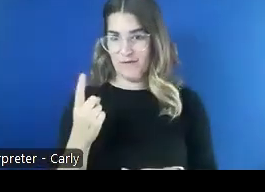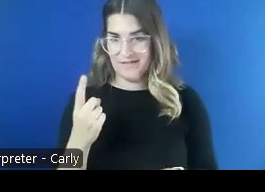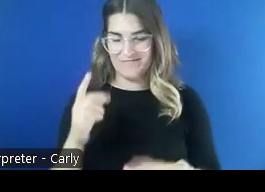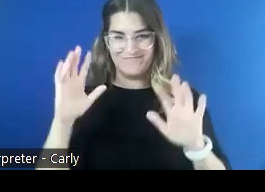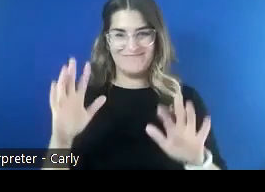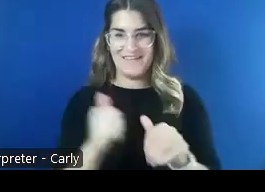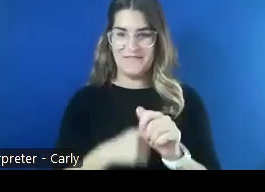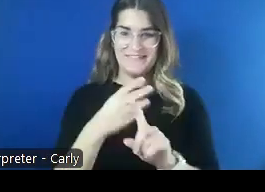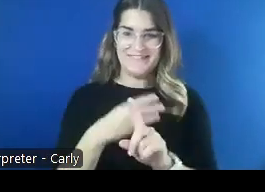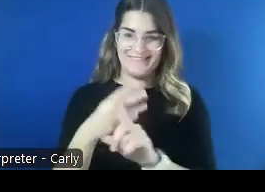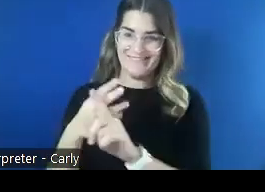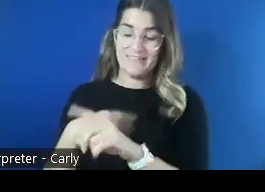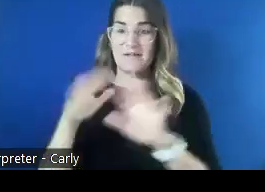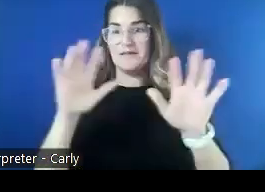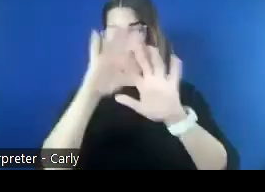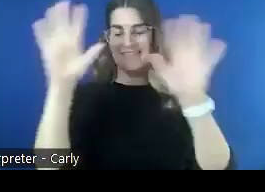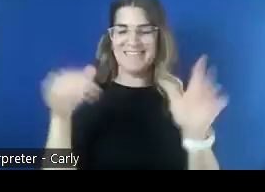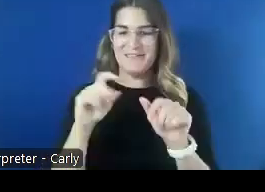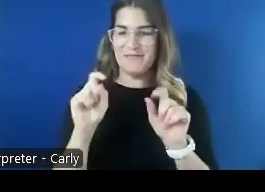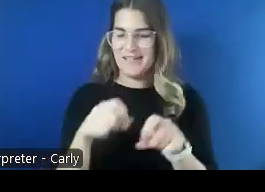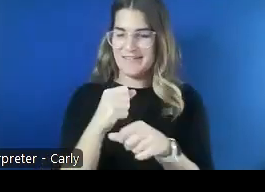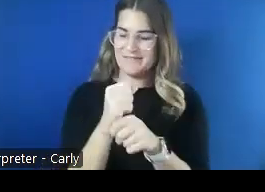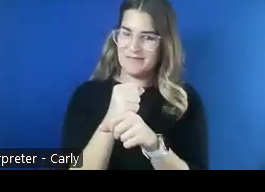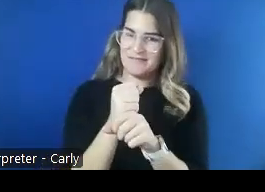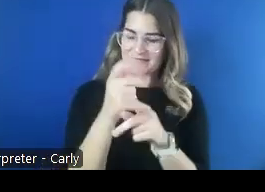it takes a little bit of time to think about what are those things that are really helpful